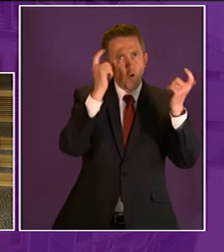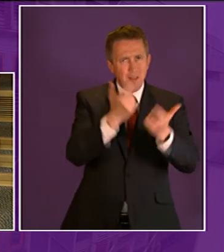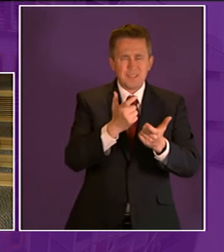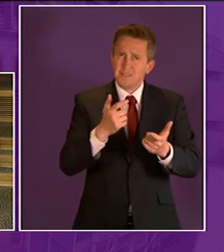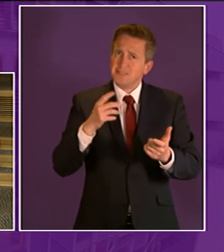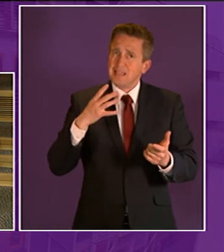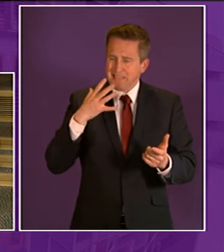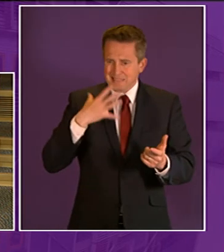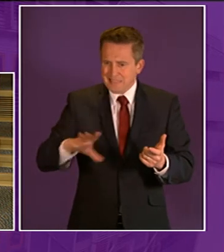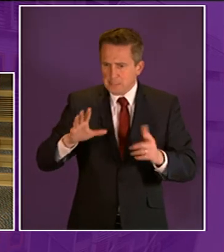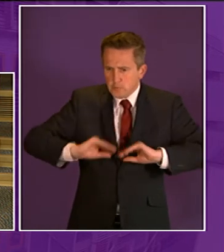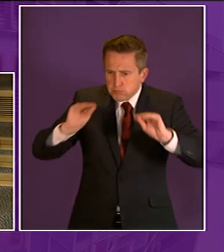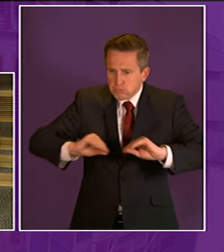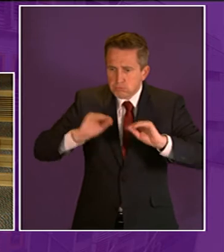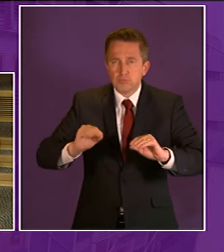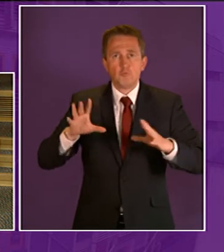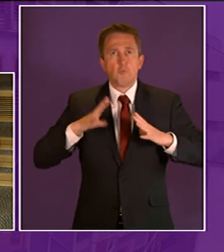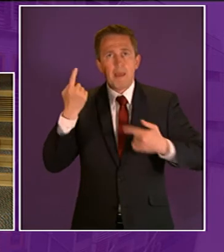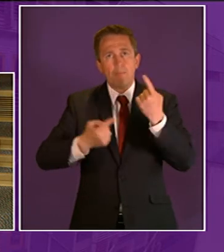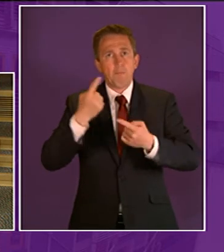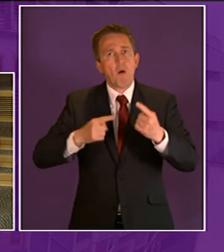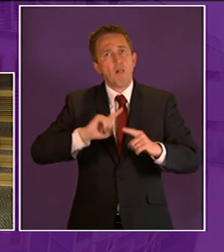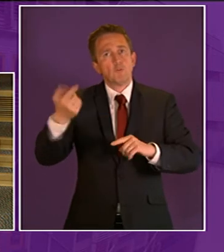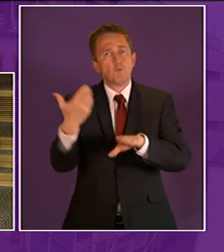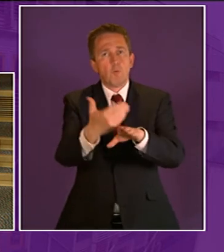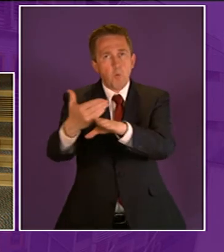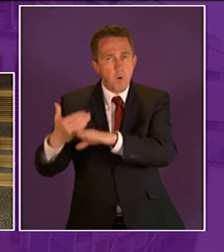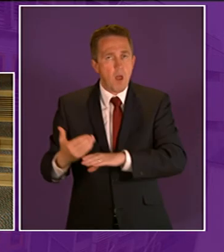skilled workforce for their regions and have developed new and enhanced relationships with